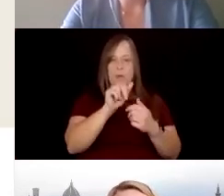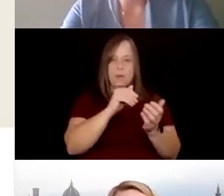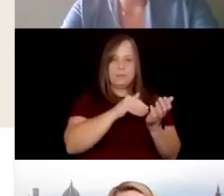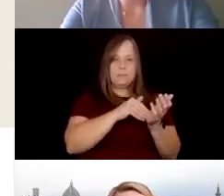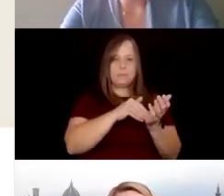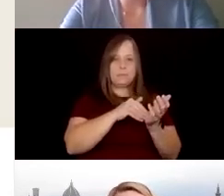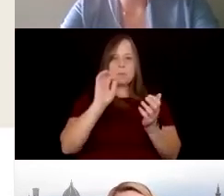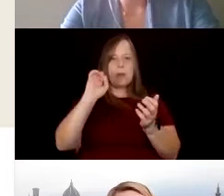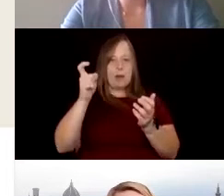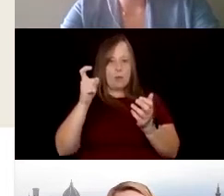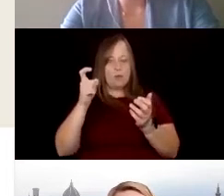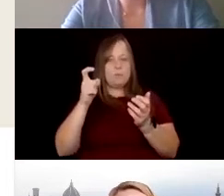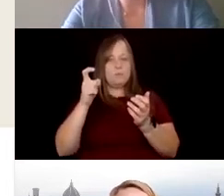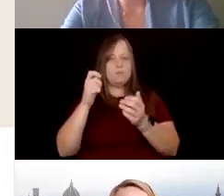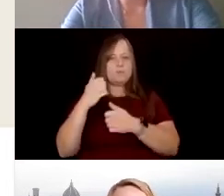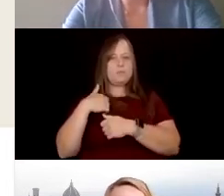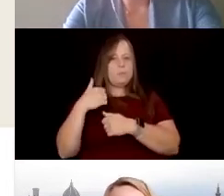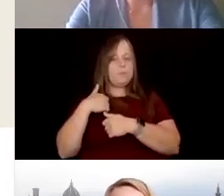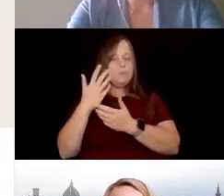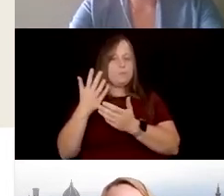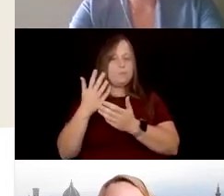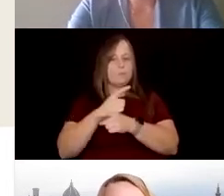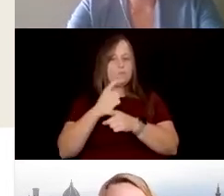by a civilian doctor. They still need to give that level of consideration, as well.